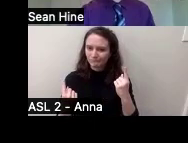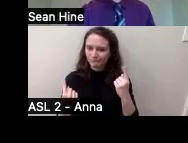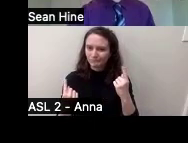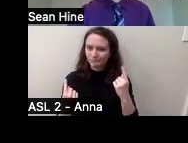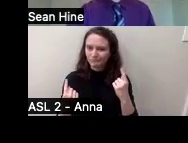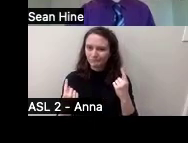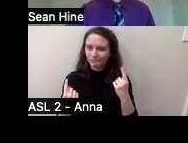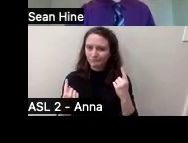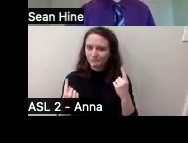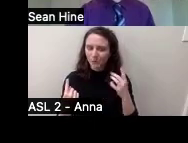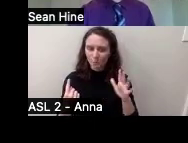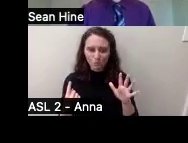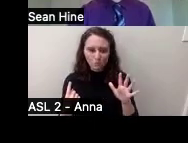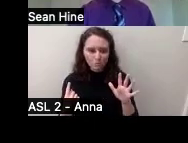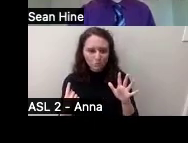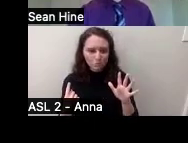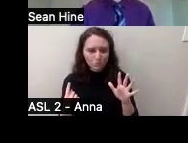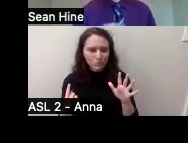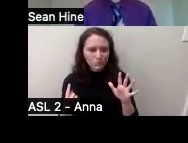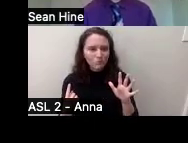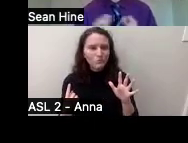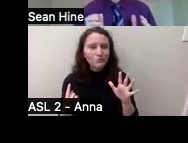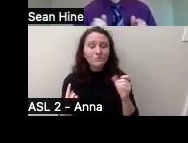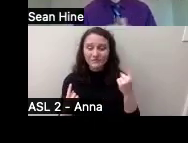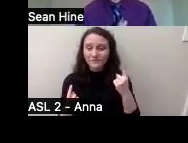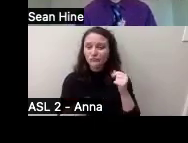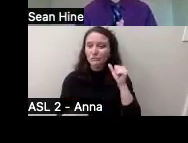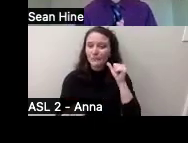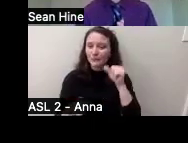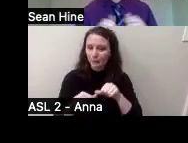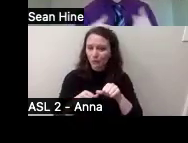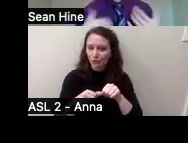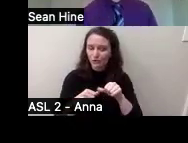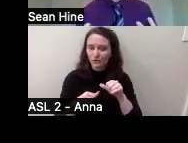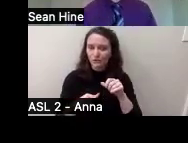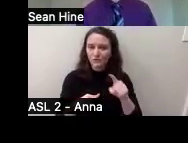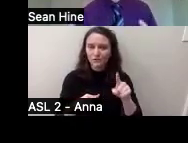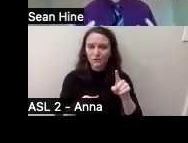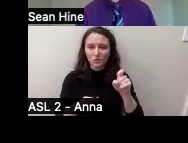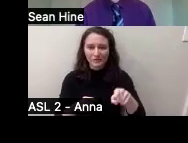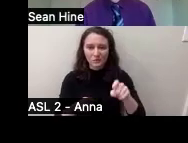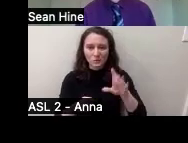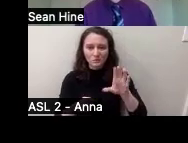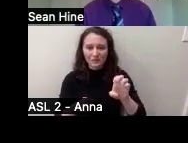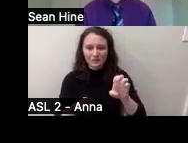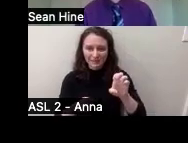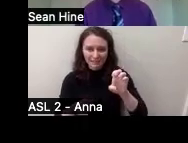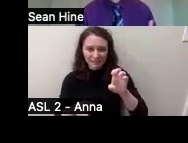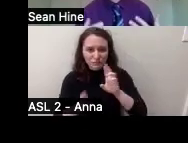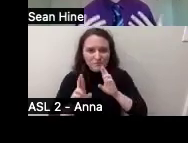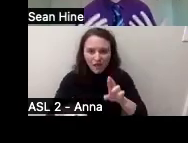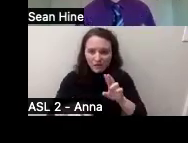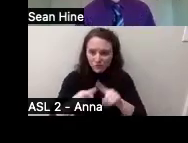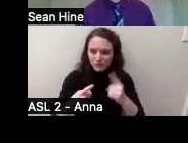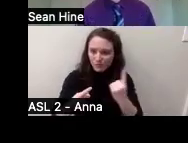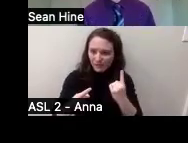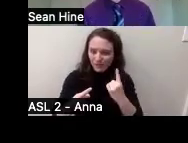Oh. Is remember, you got to be in response to something. So definitely make sure that you always respond